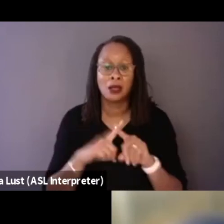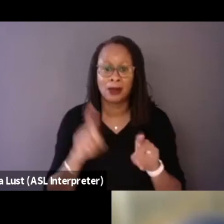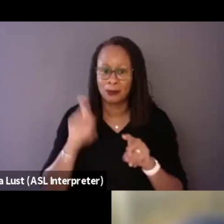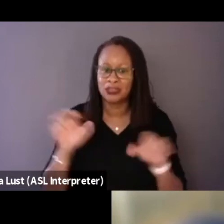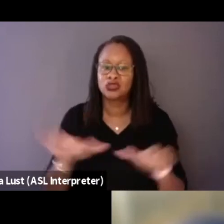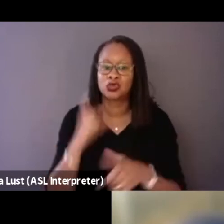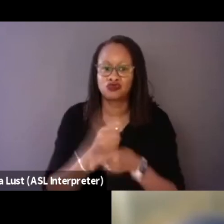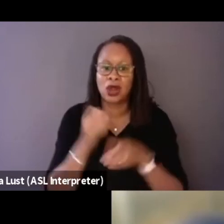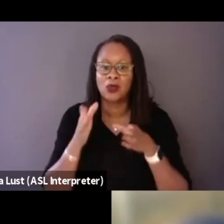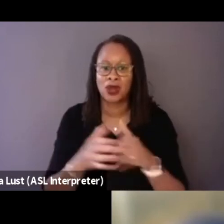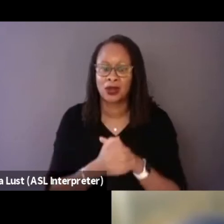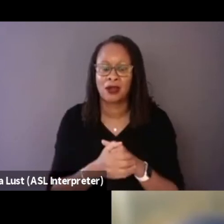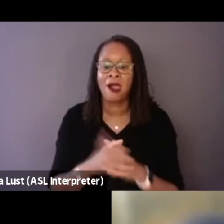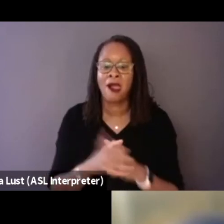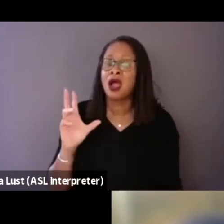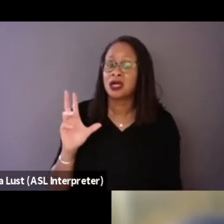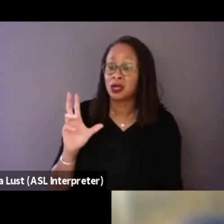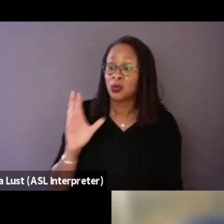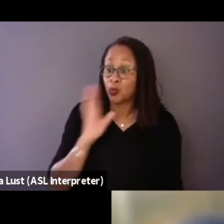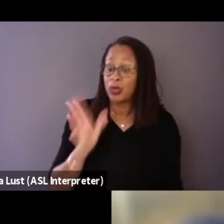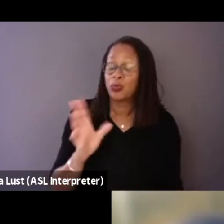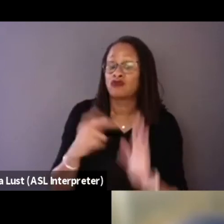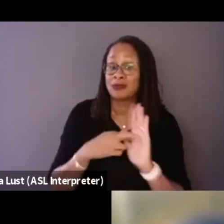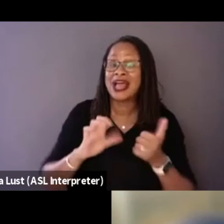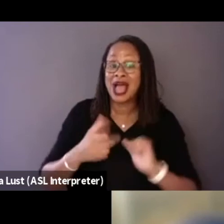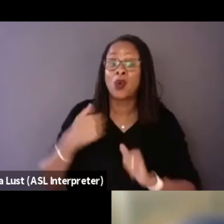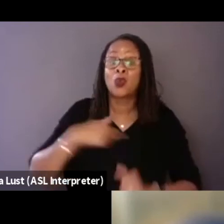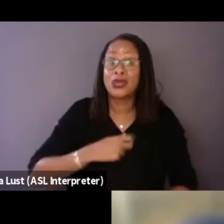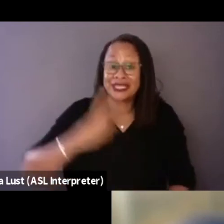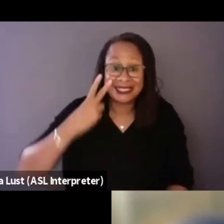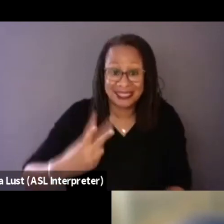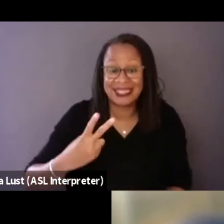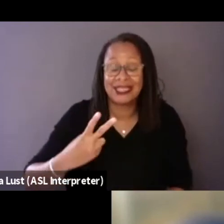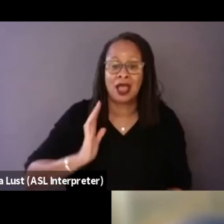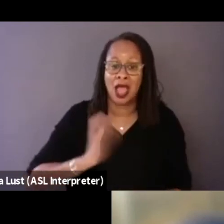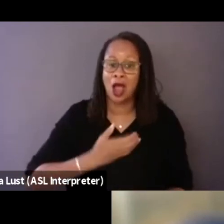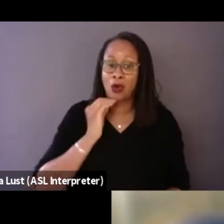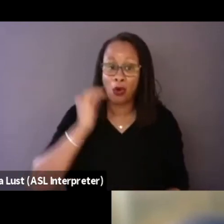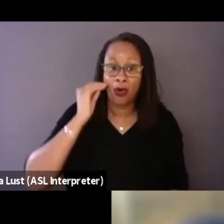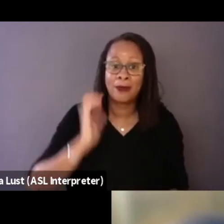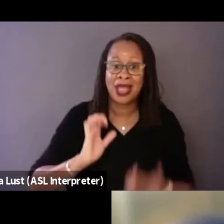We're gonna represent Oakland how we see Oakland, how Oakland is diversified